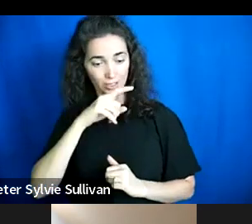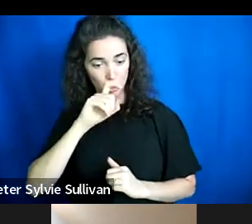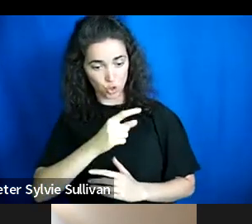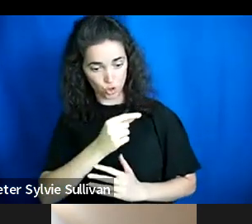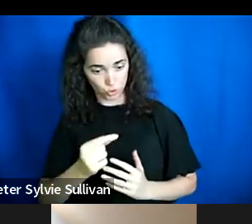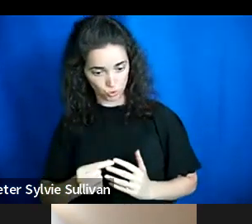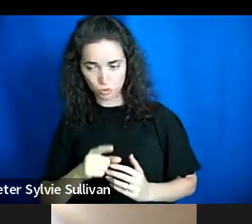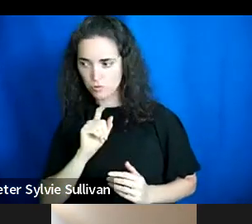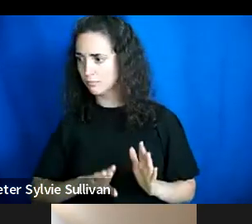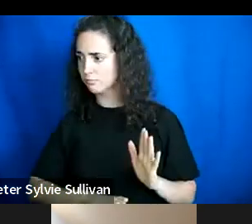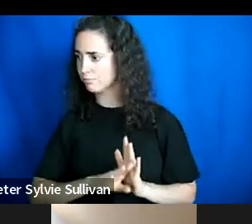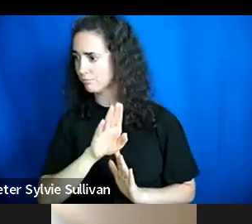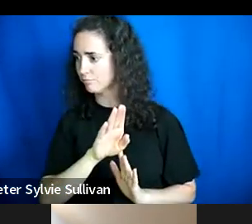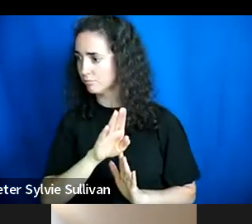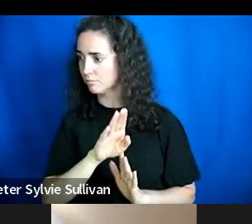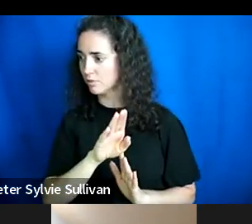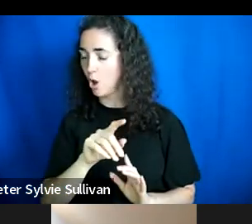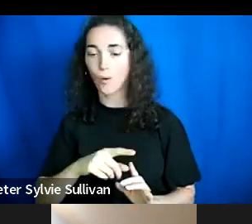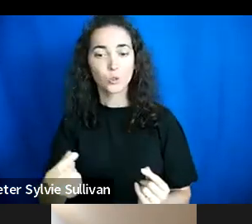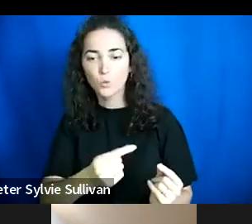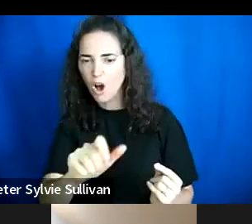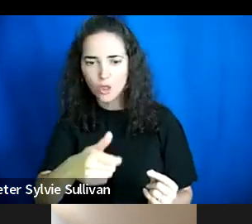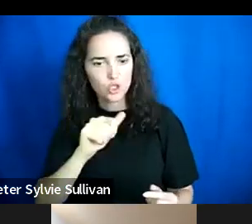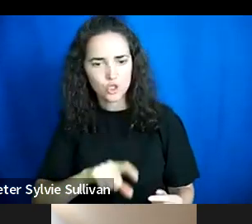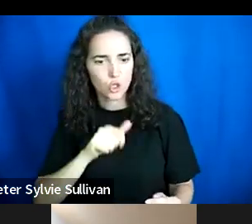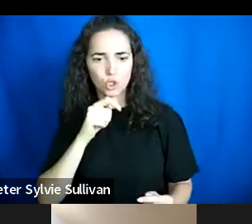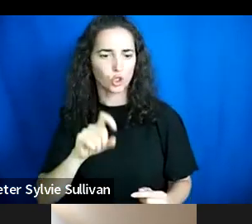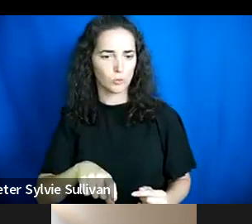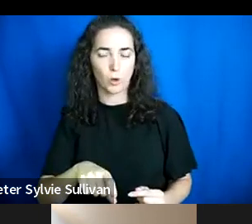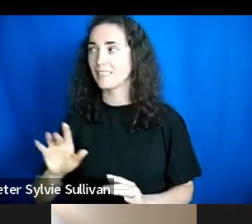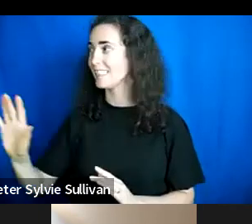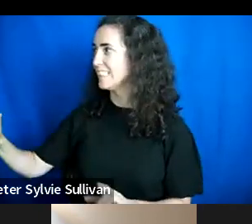And and you have to explain to him that they shouldn't be doing that other than that.